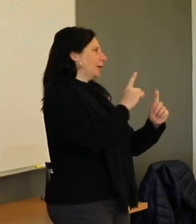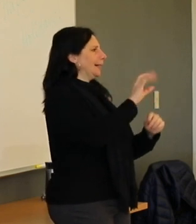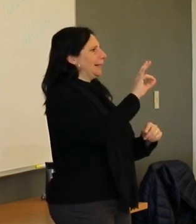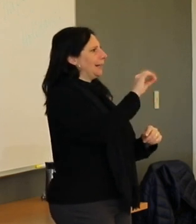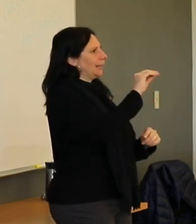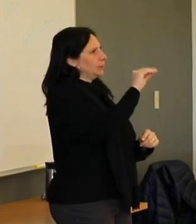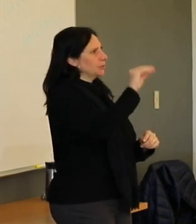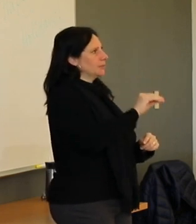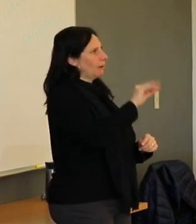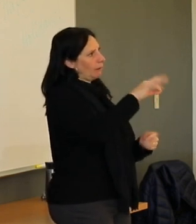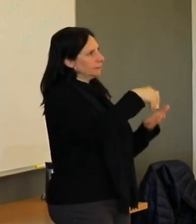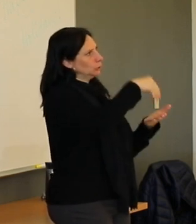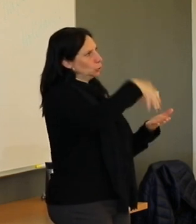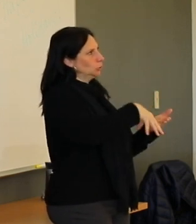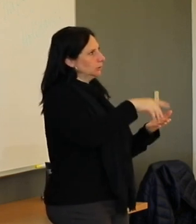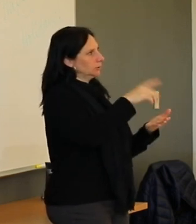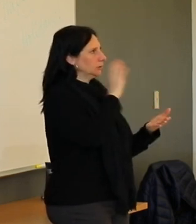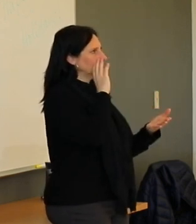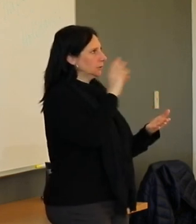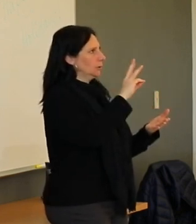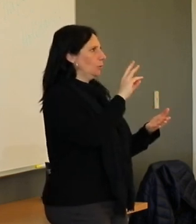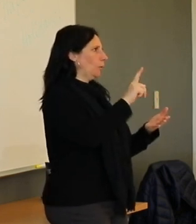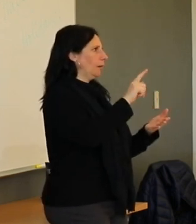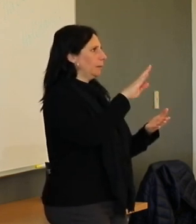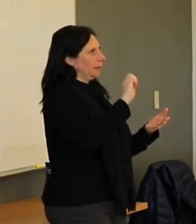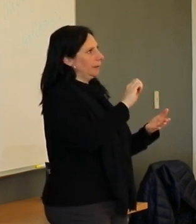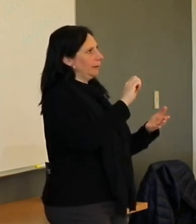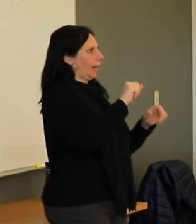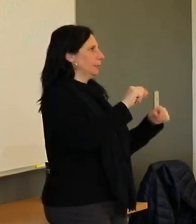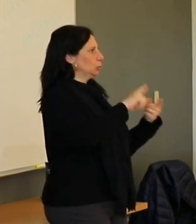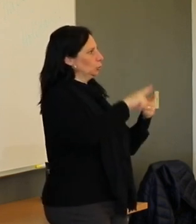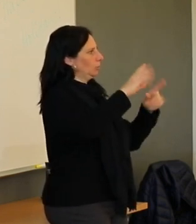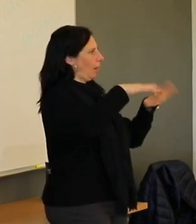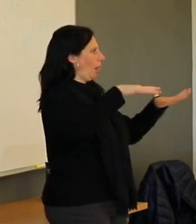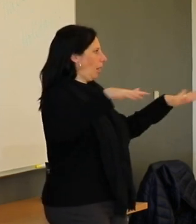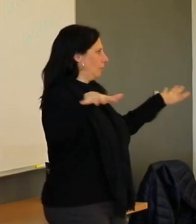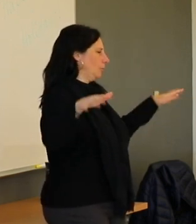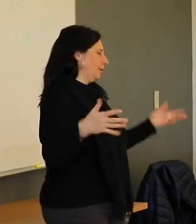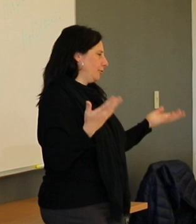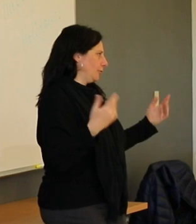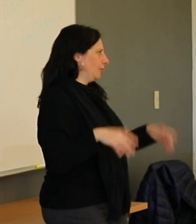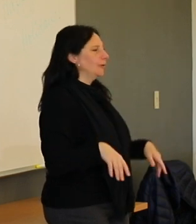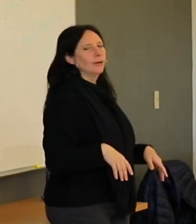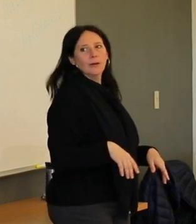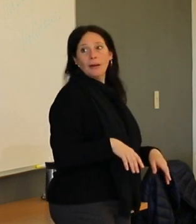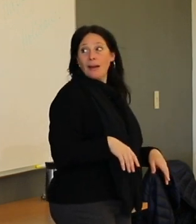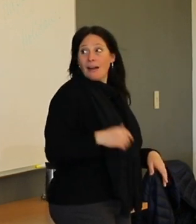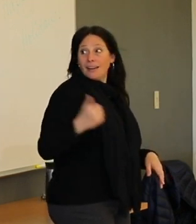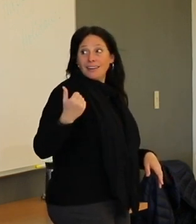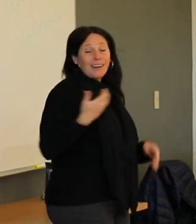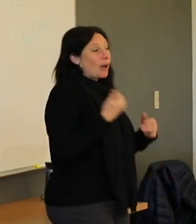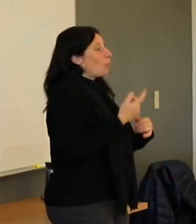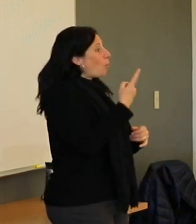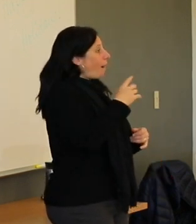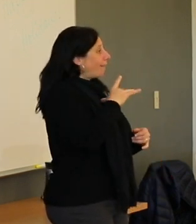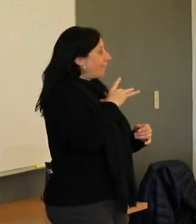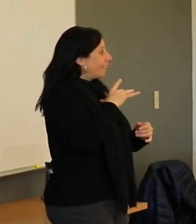blah, blah. And then this is really cool. You can attach, documents here.